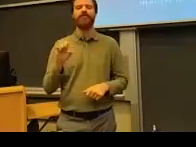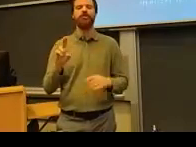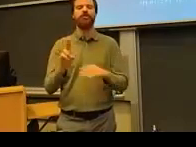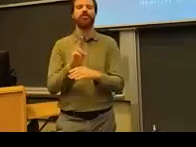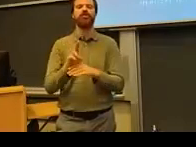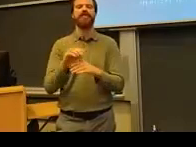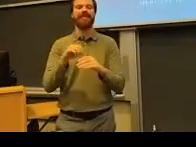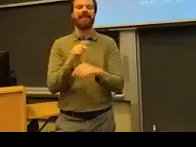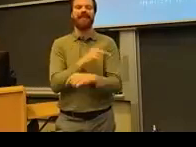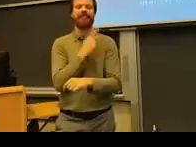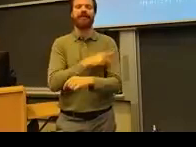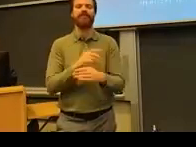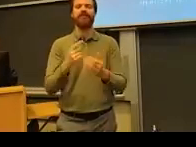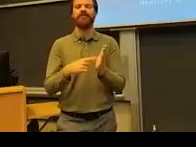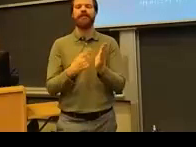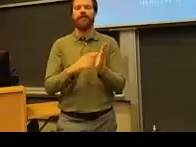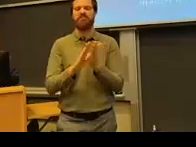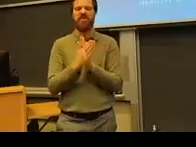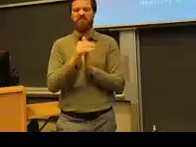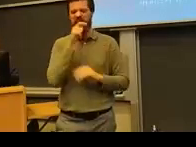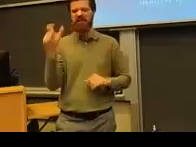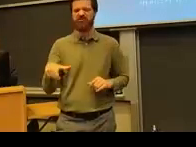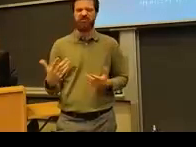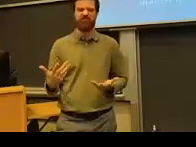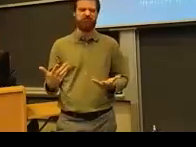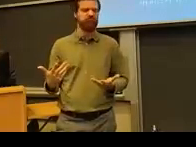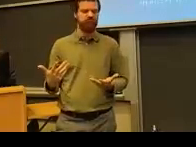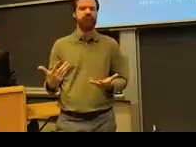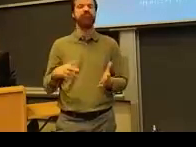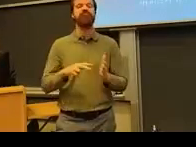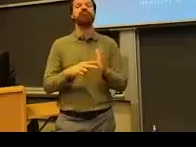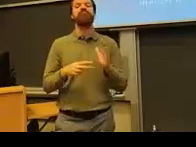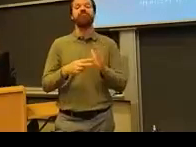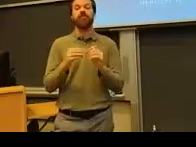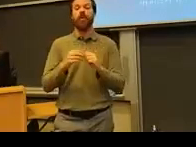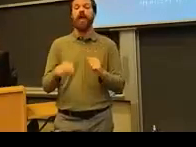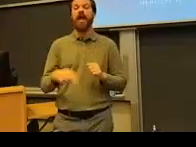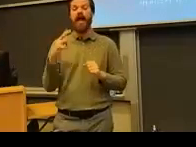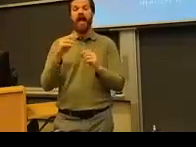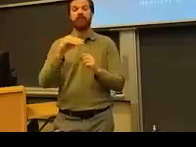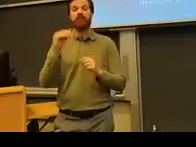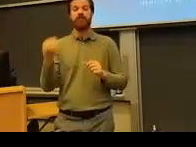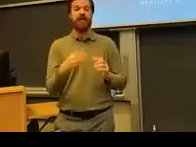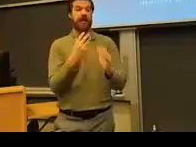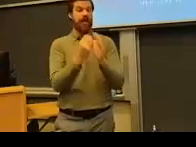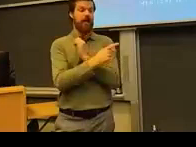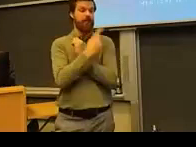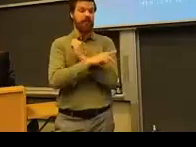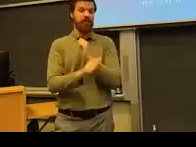facilities sometimes become necessary and so the uh higher rates of outpatient followup may